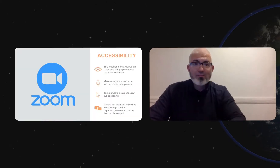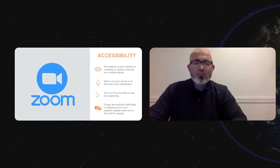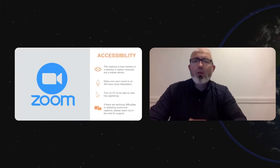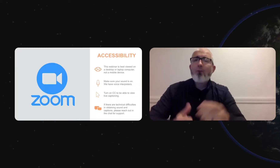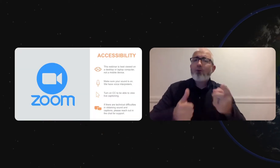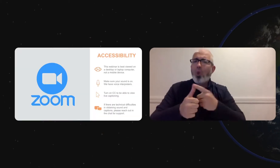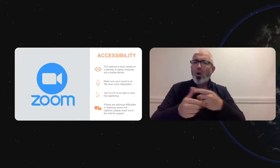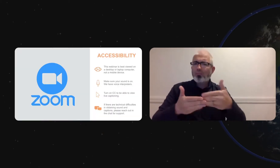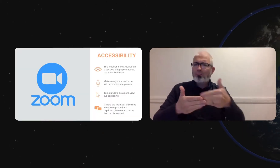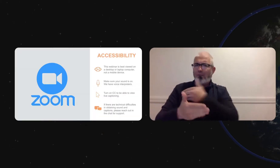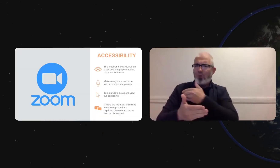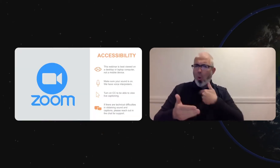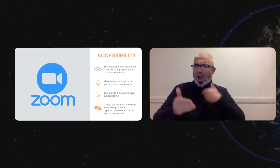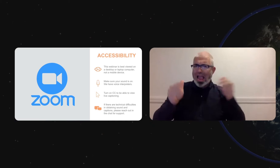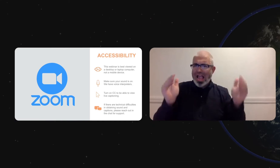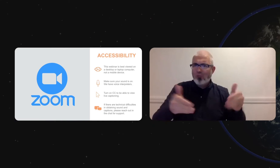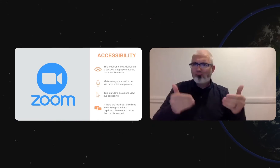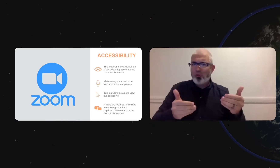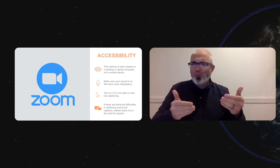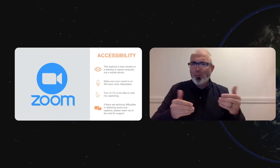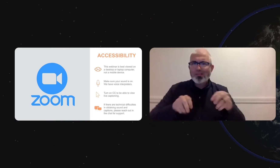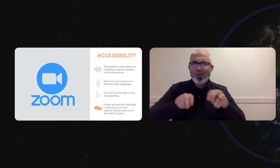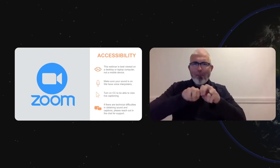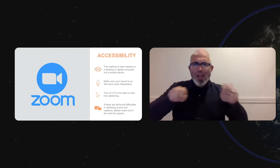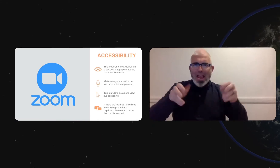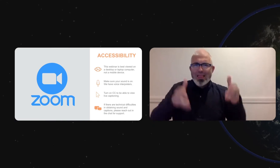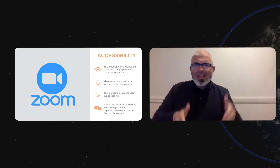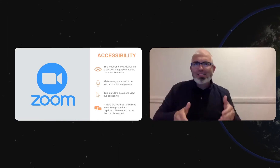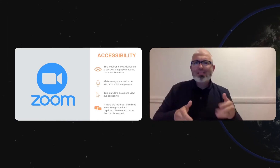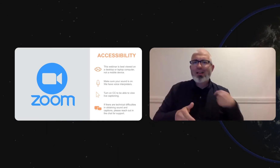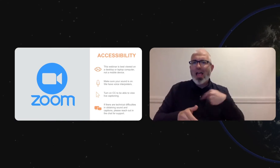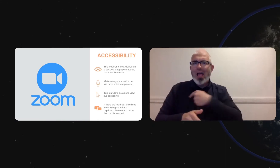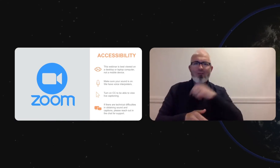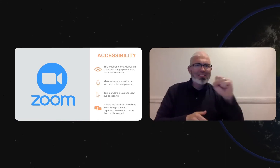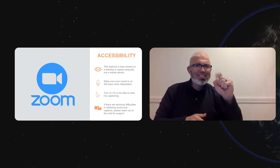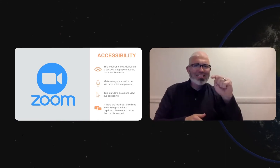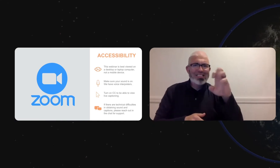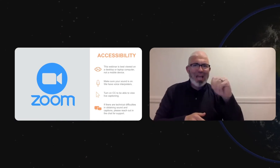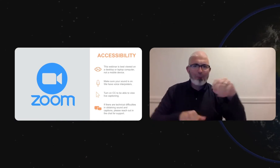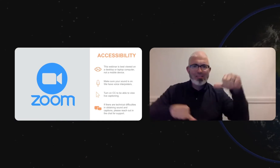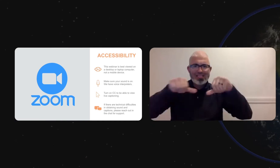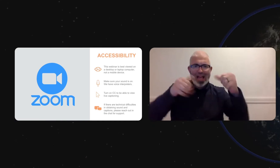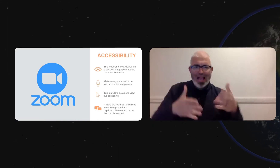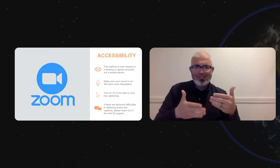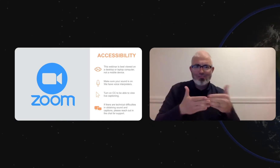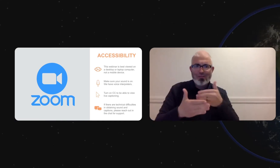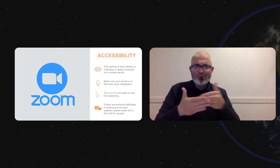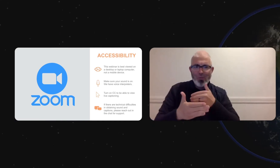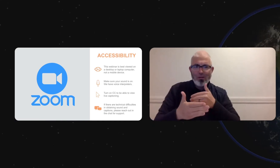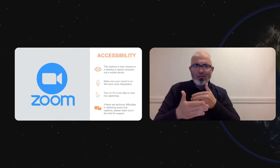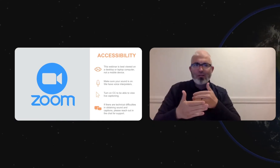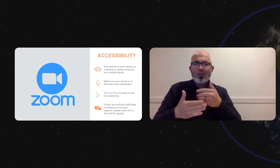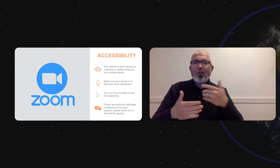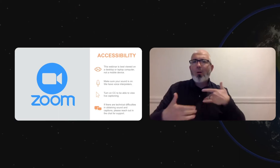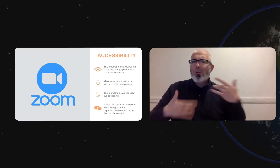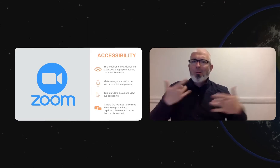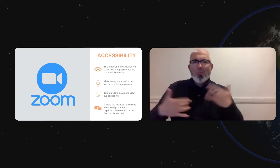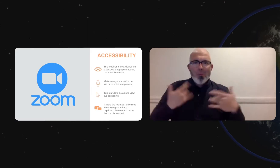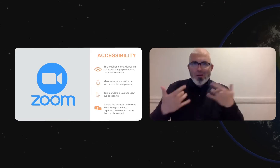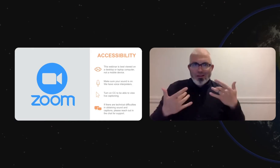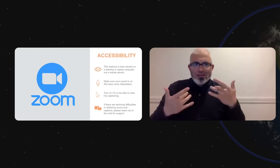Before I introduce our panelists, our STEM folks here with me -- I'm really excited to